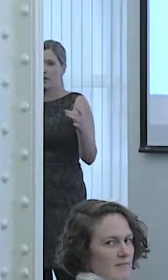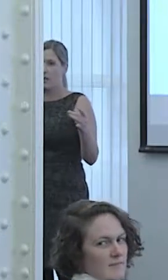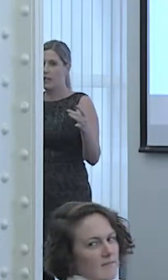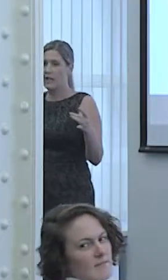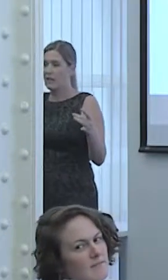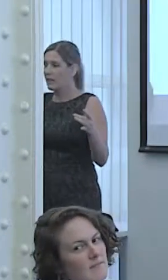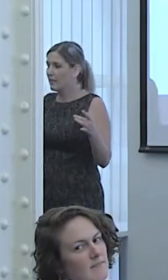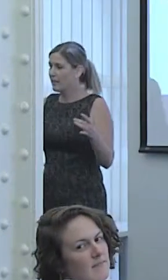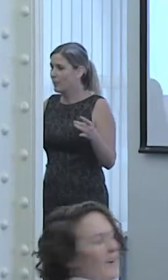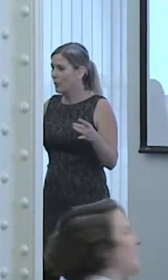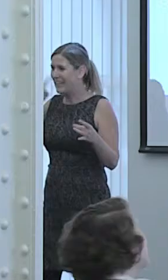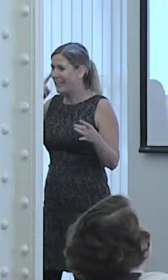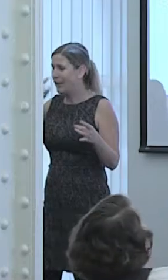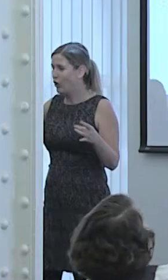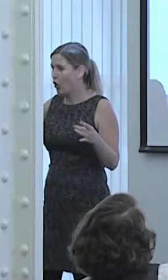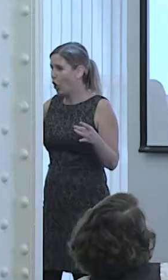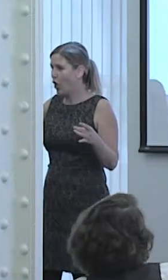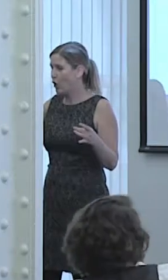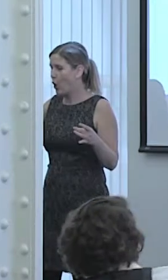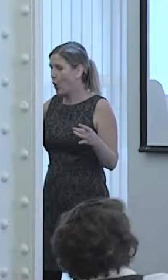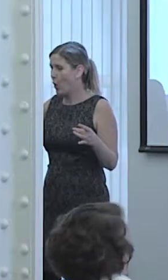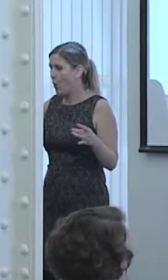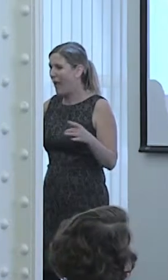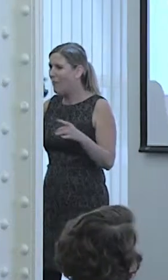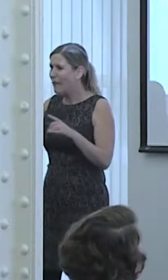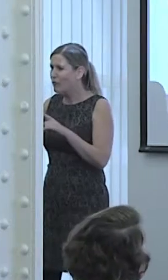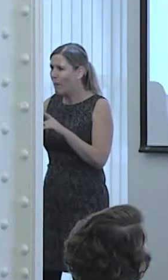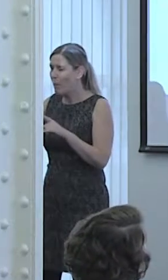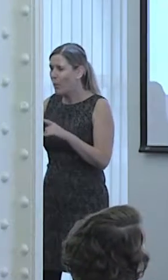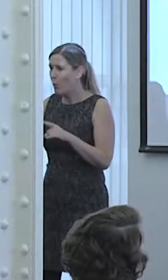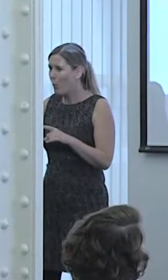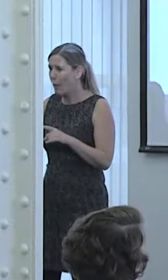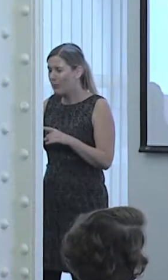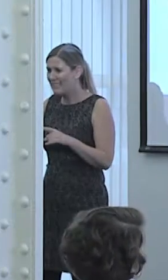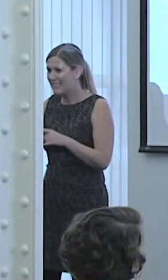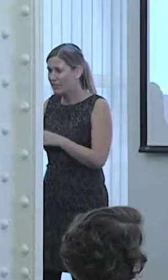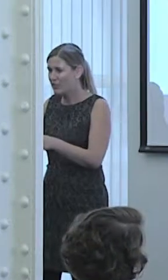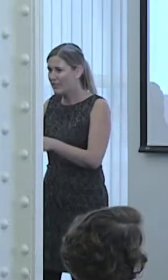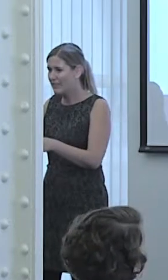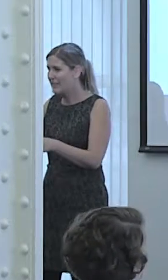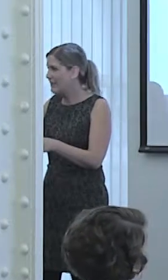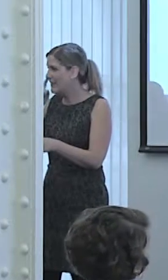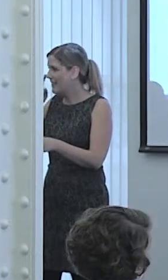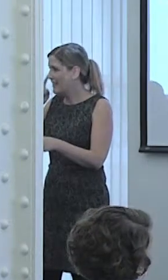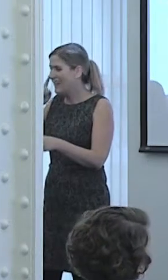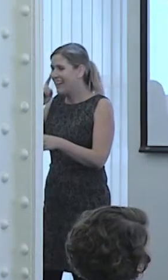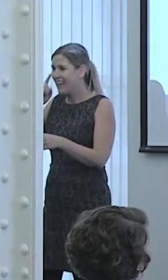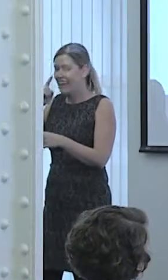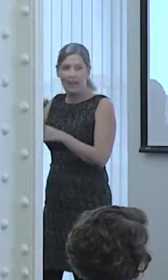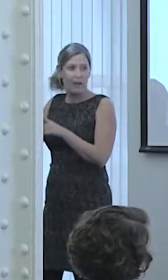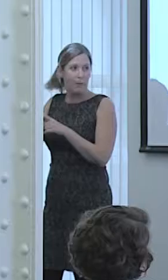at our disposal. We're in this together, we're stronger together, Okay.